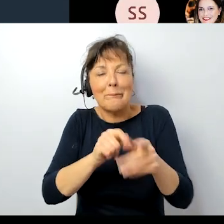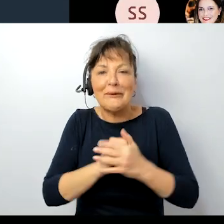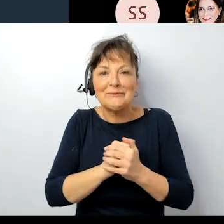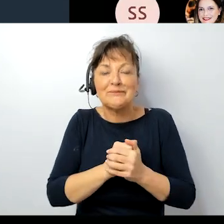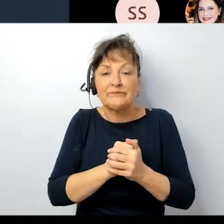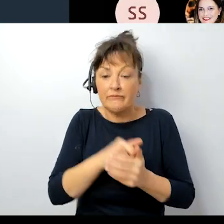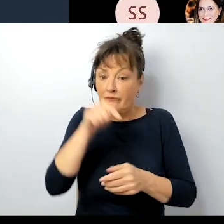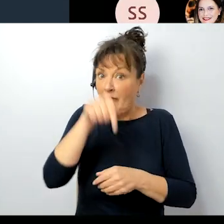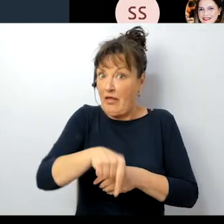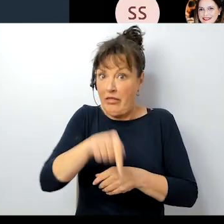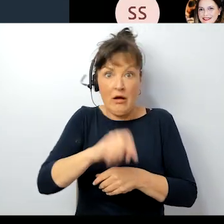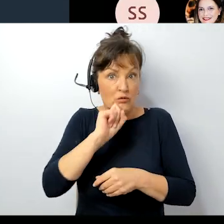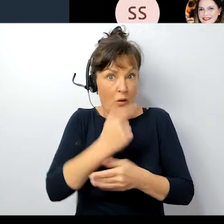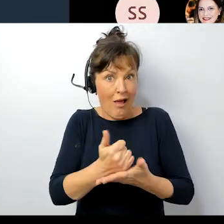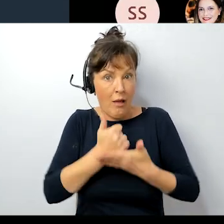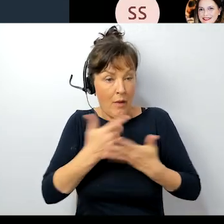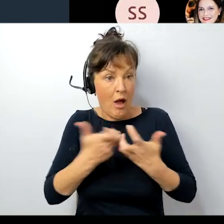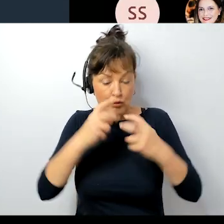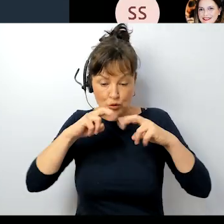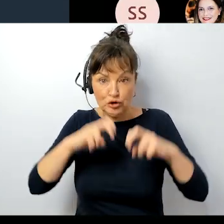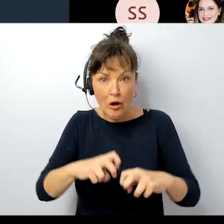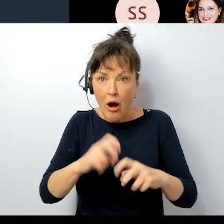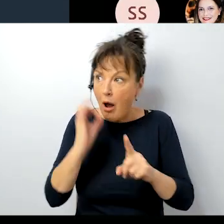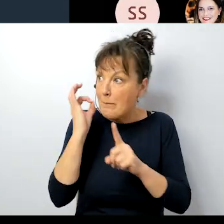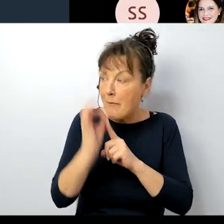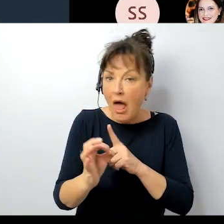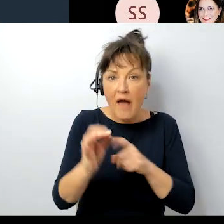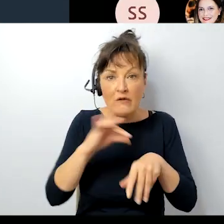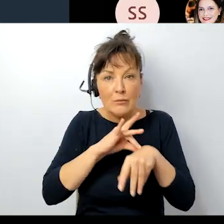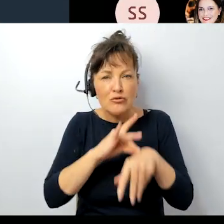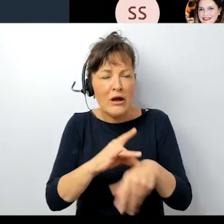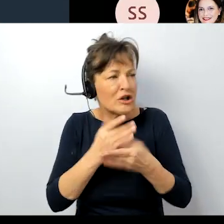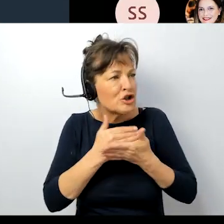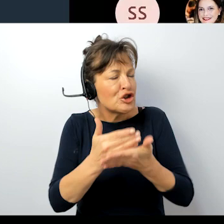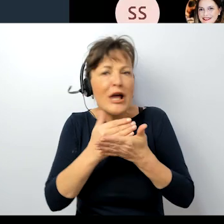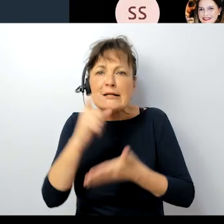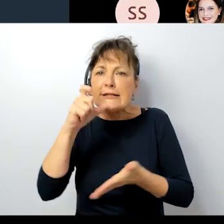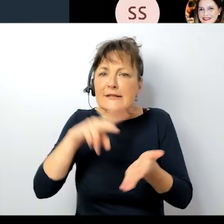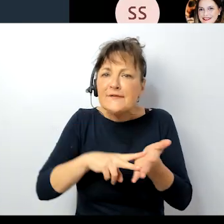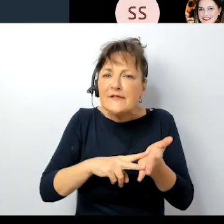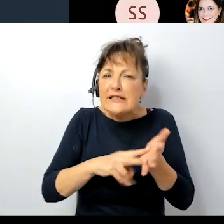issued with a link to the recording. This webinar will talk you through how to search and apply for